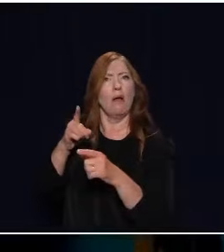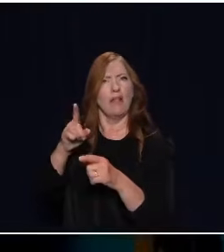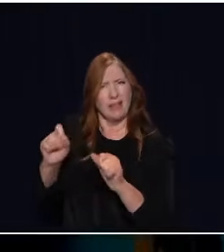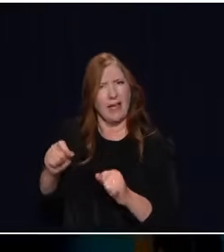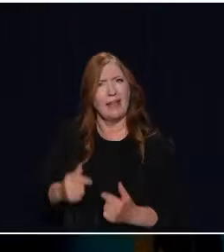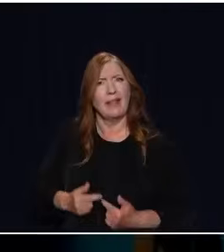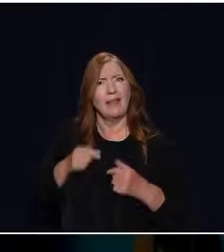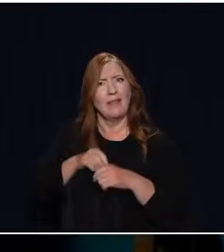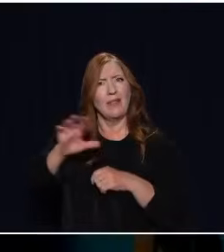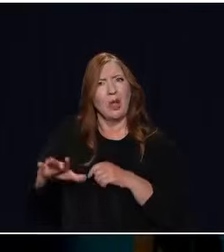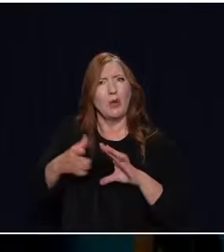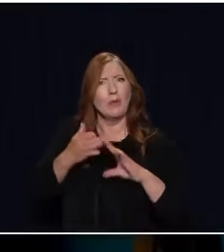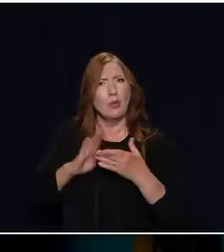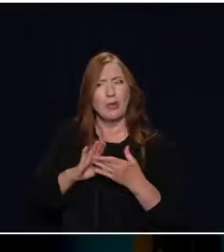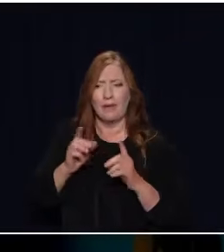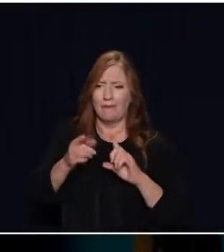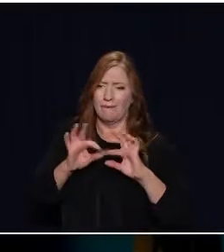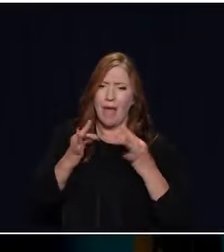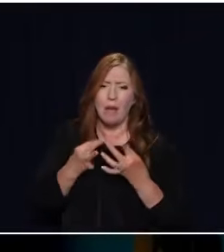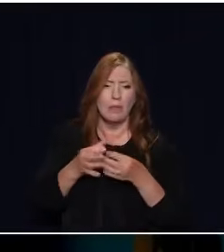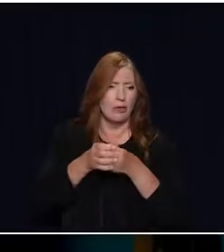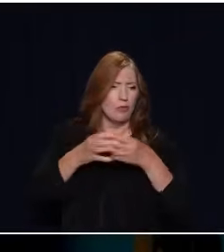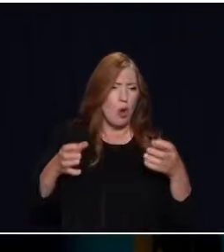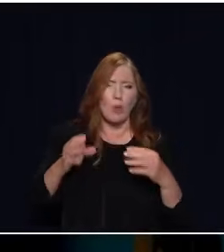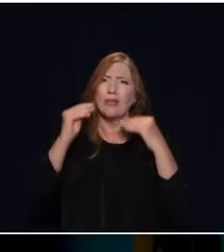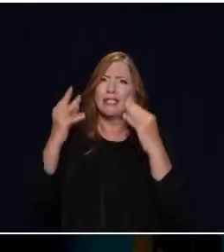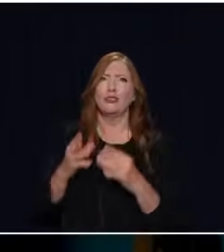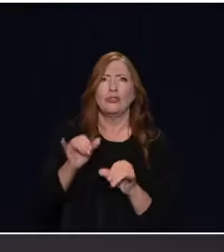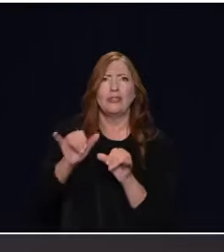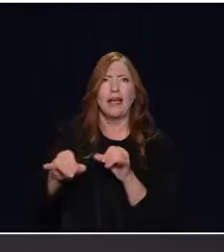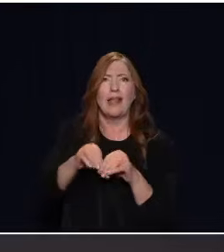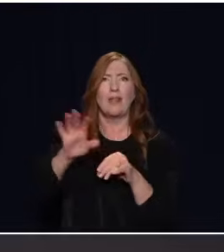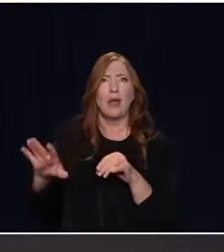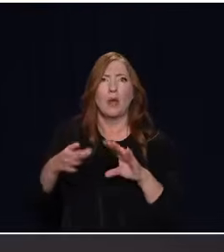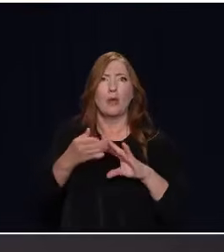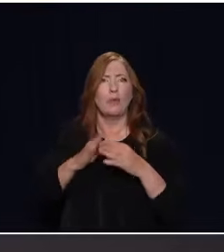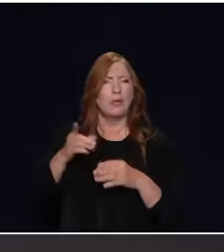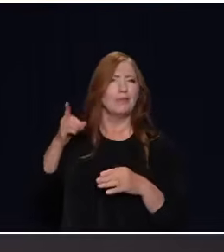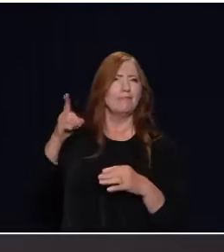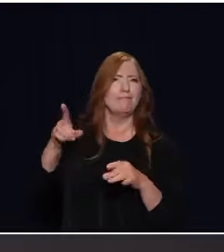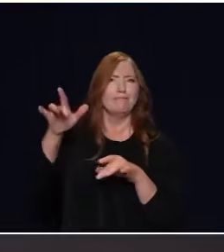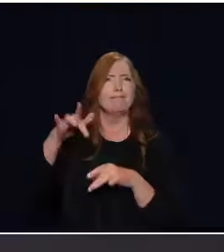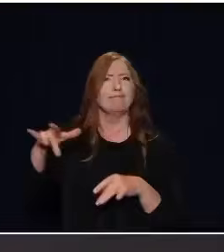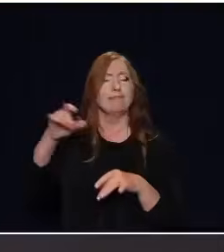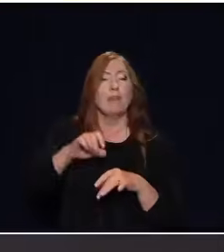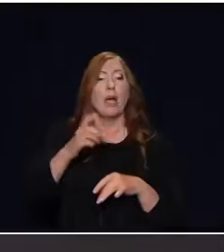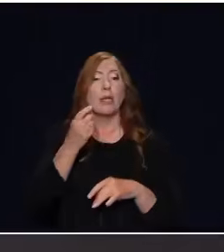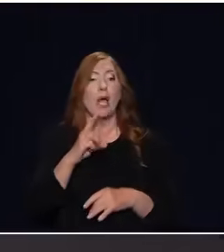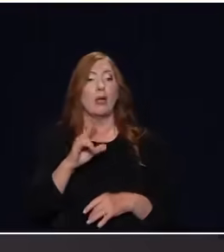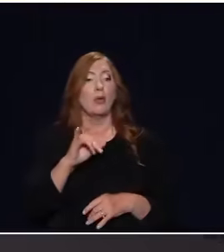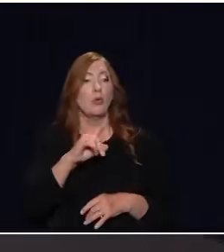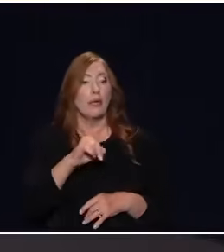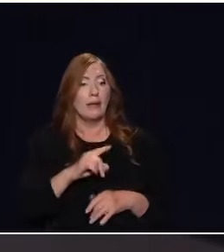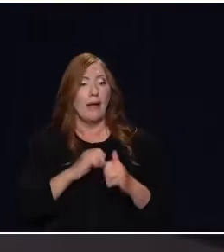THE FOLKS GROWING UP IN RURAL COMMUNITIES WHO WANT TO BE